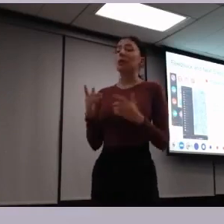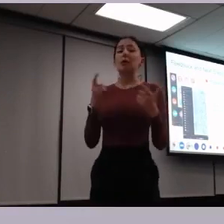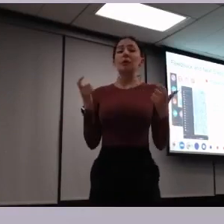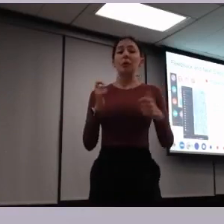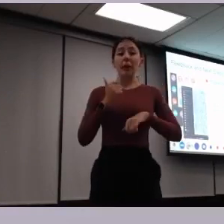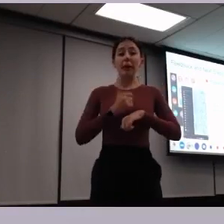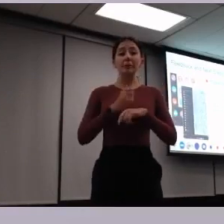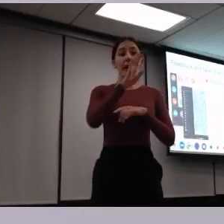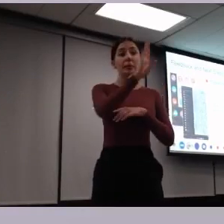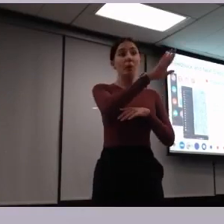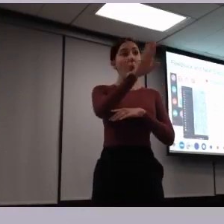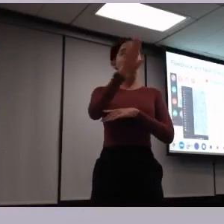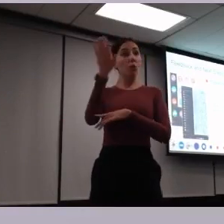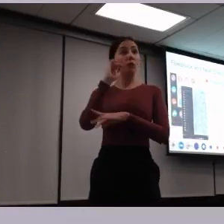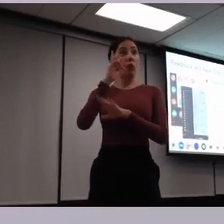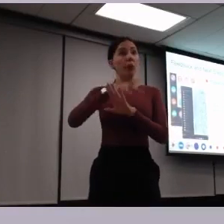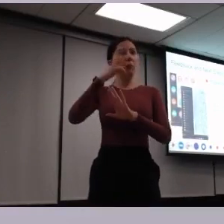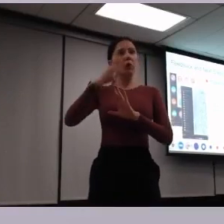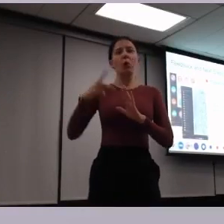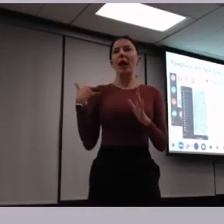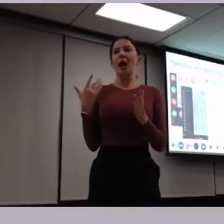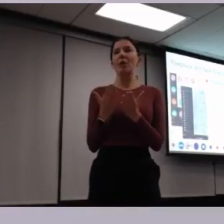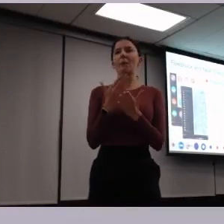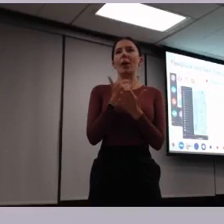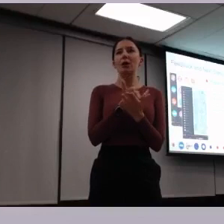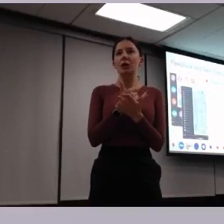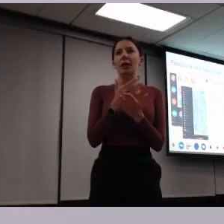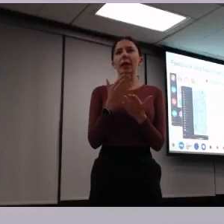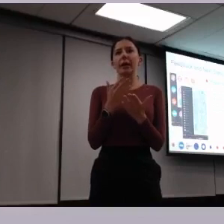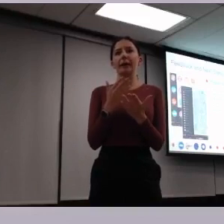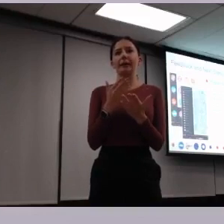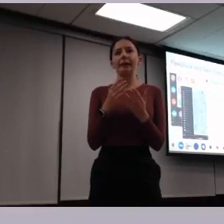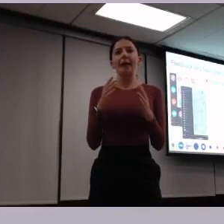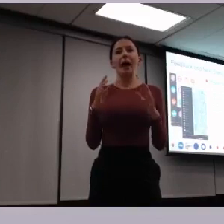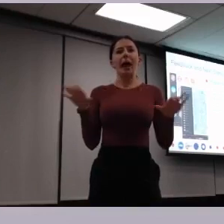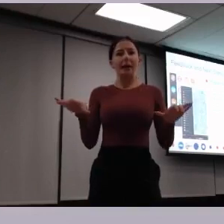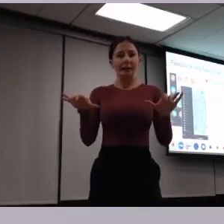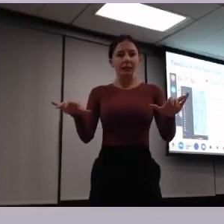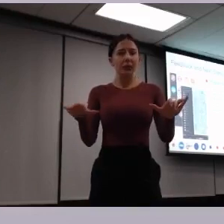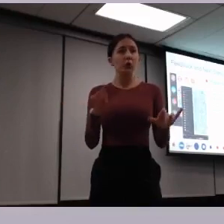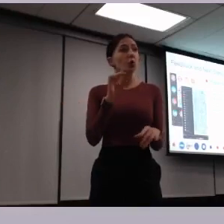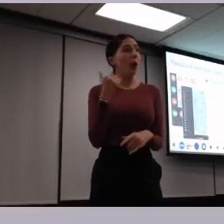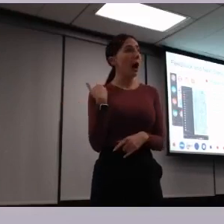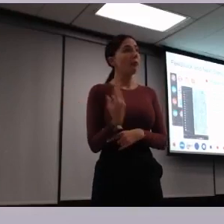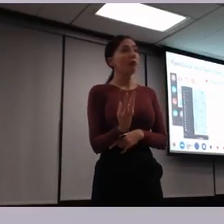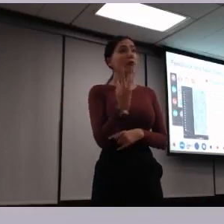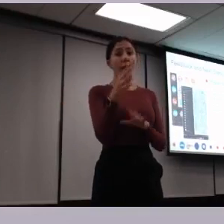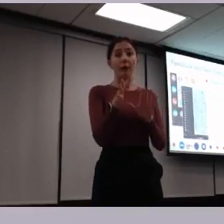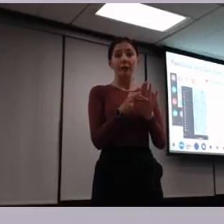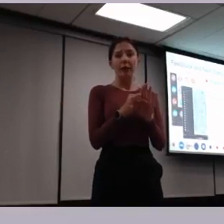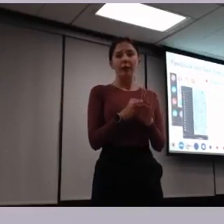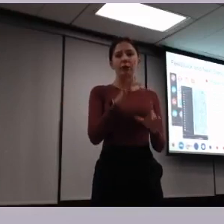So we have a budgeting exercise where you'll have four stickers to vote on your top four programs that you would want to see.